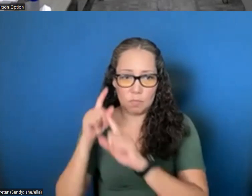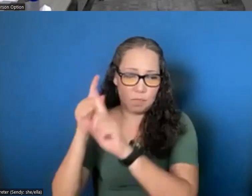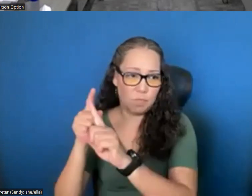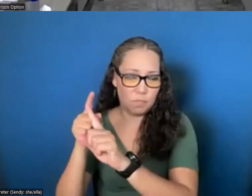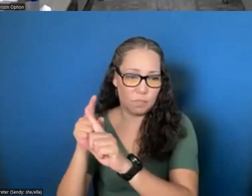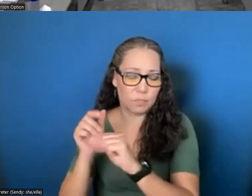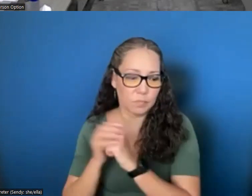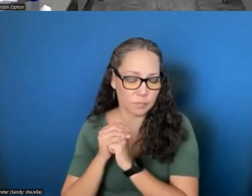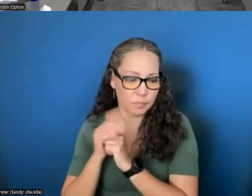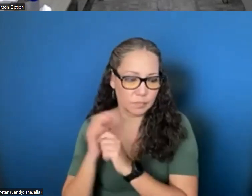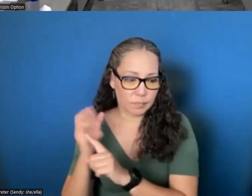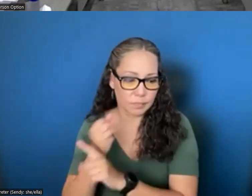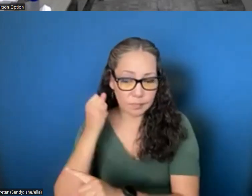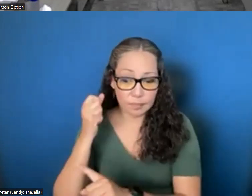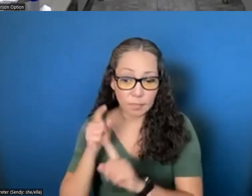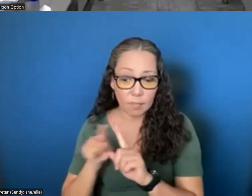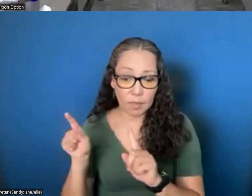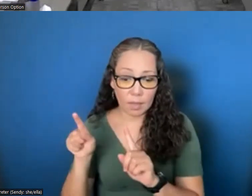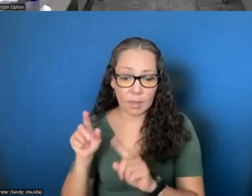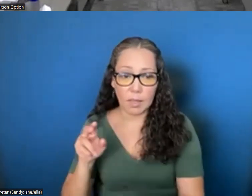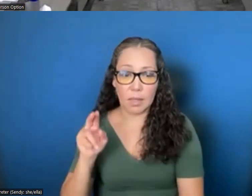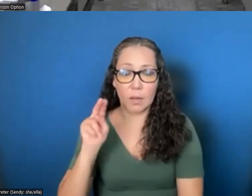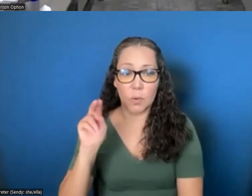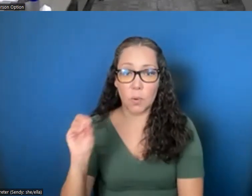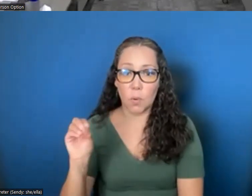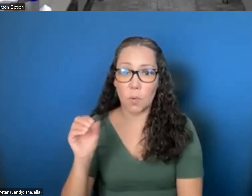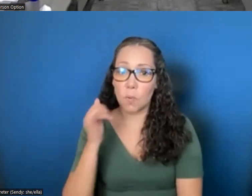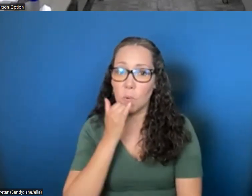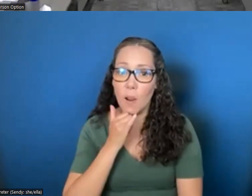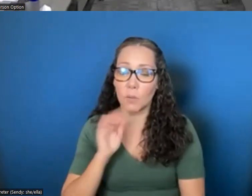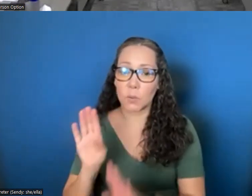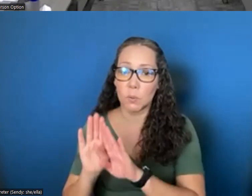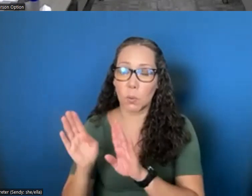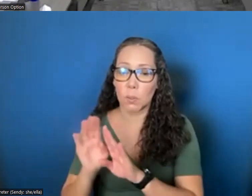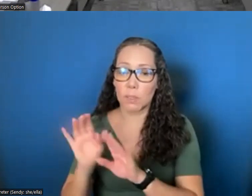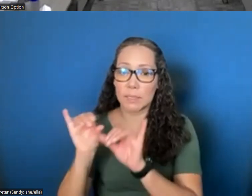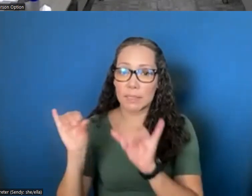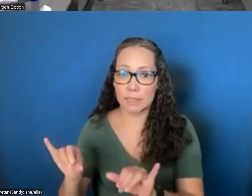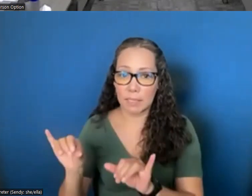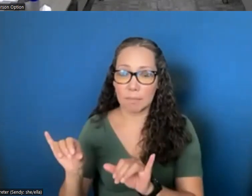level the the no wrong door system will include AAA and ic's but so much more than that housing